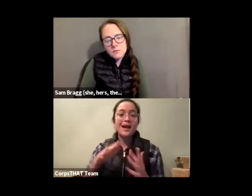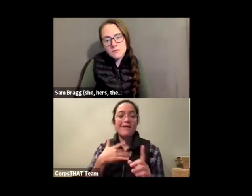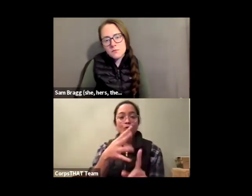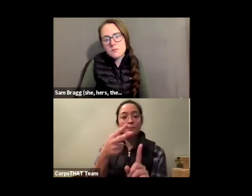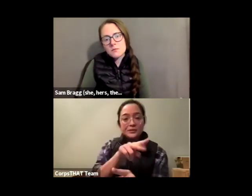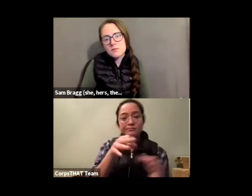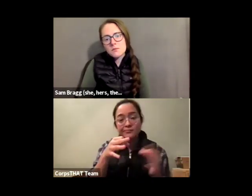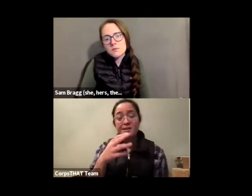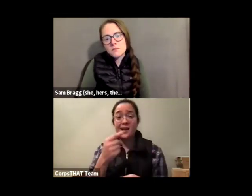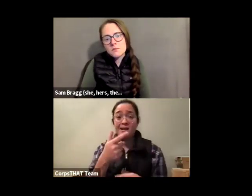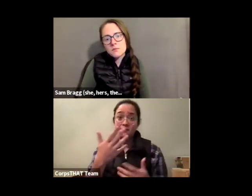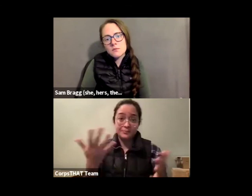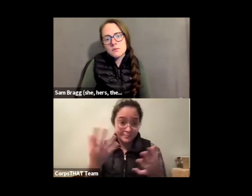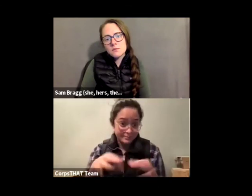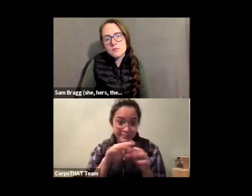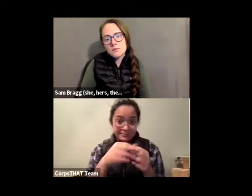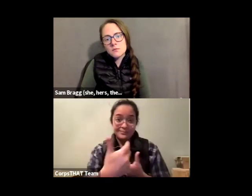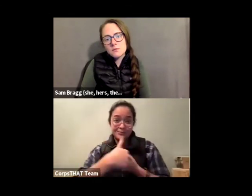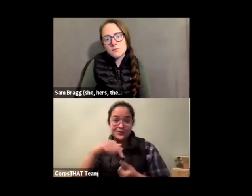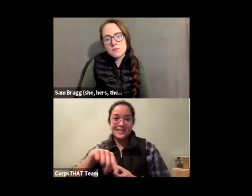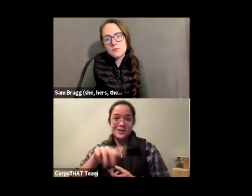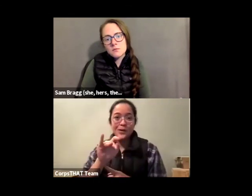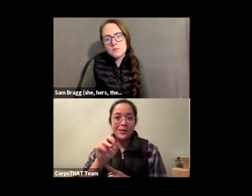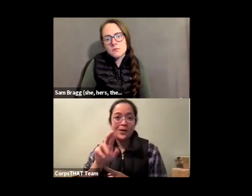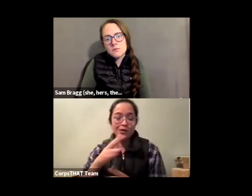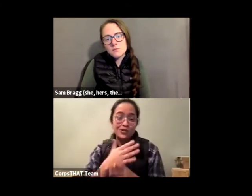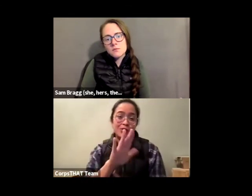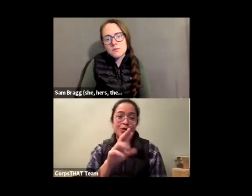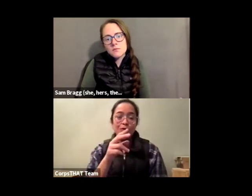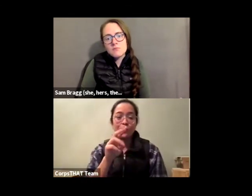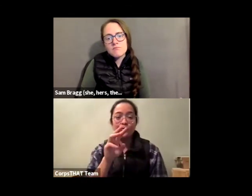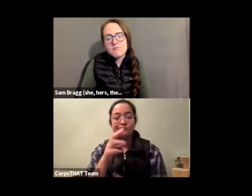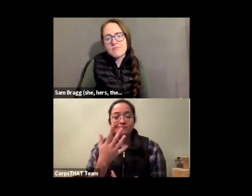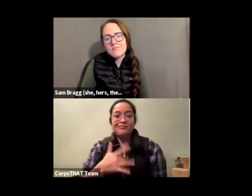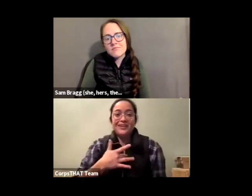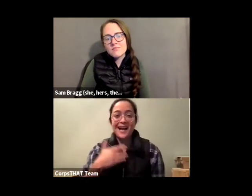i haven't done a master's program like you have done and so having that perspective is really